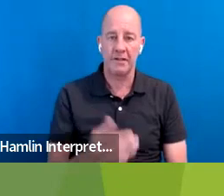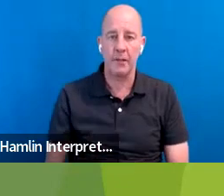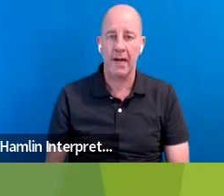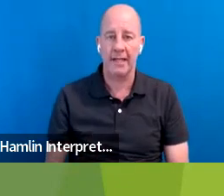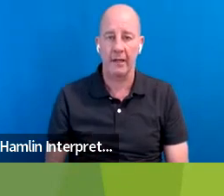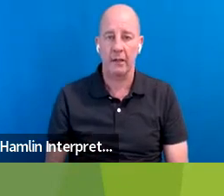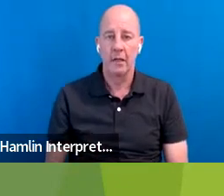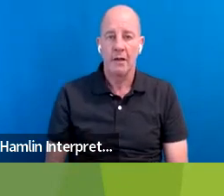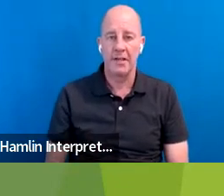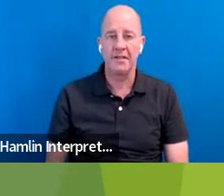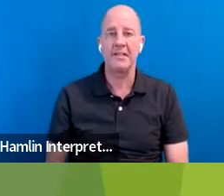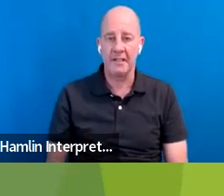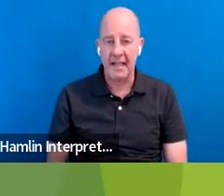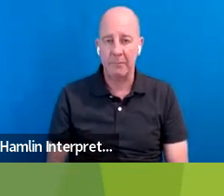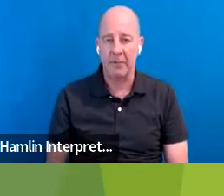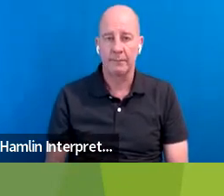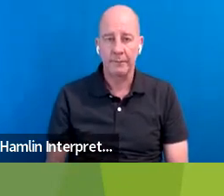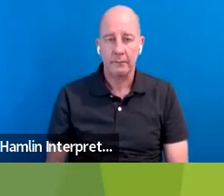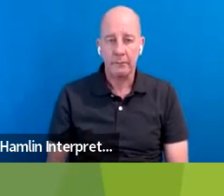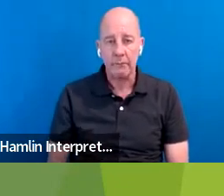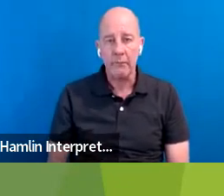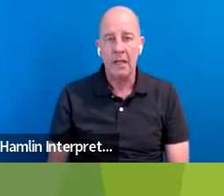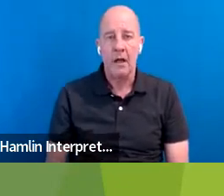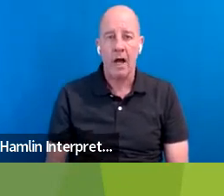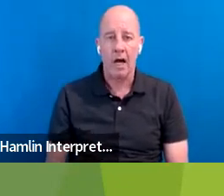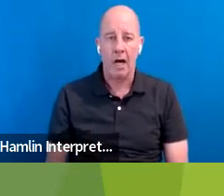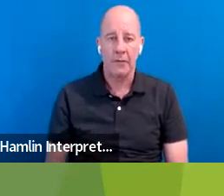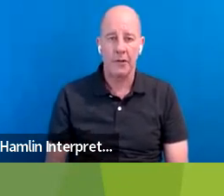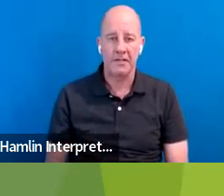As you can see right here, this is an example.